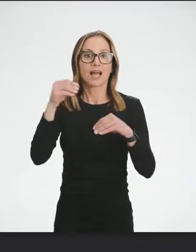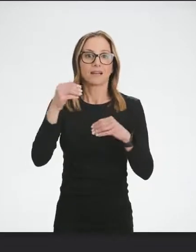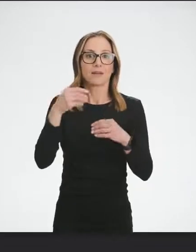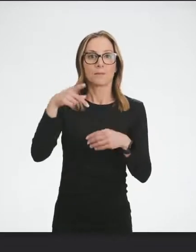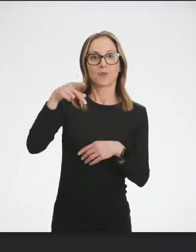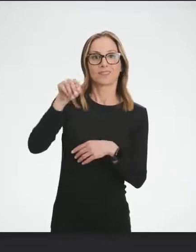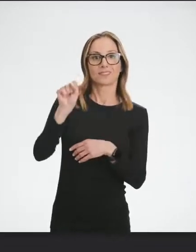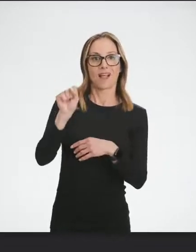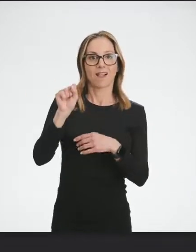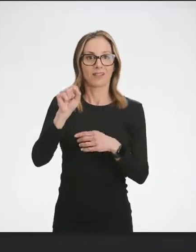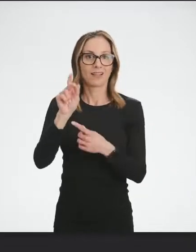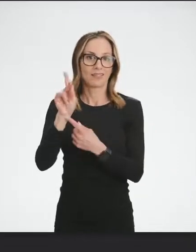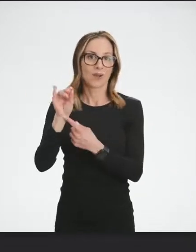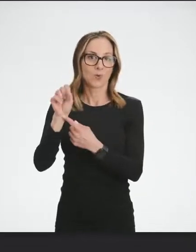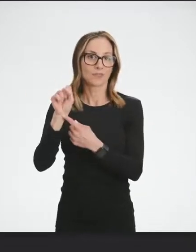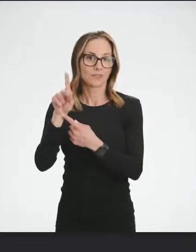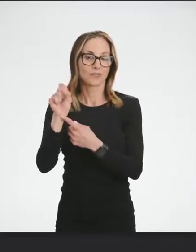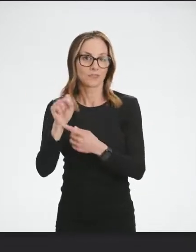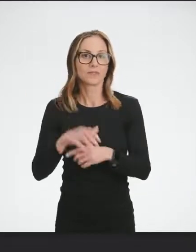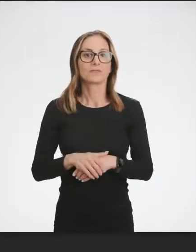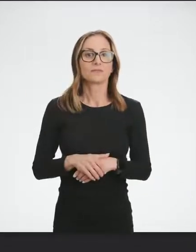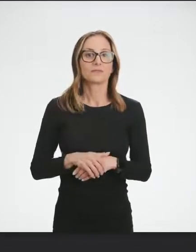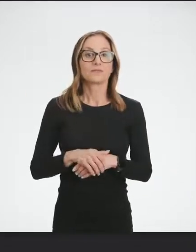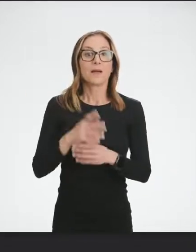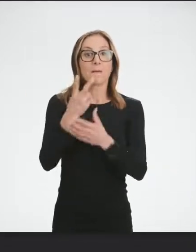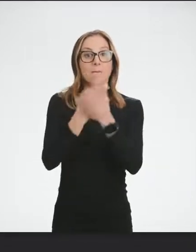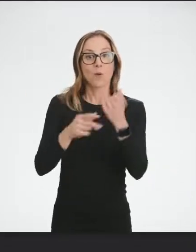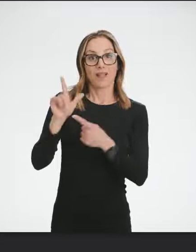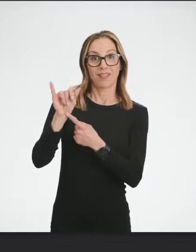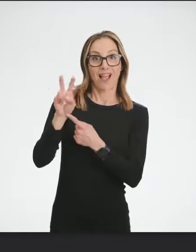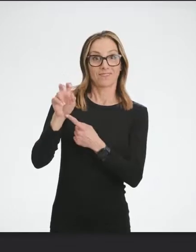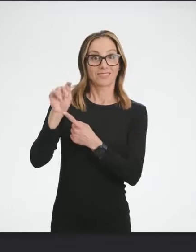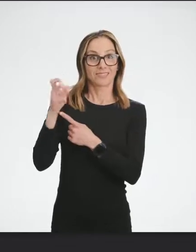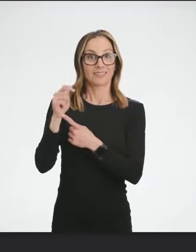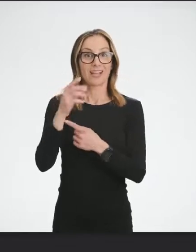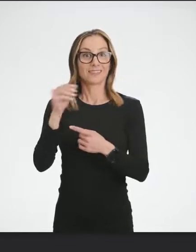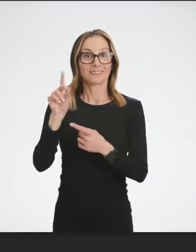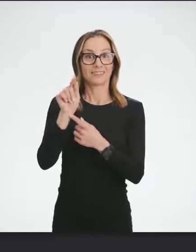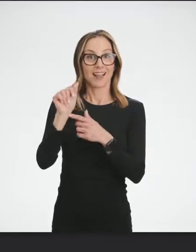Both the Live Text and Data Scanner APIs support automatic detection of nine languages, including